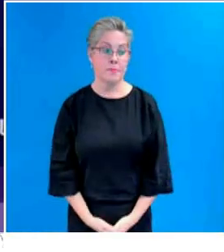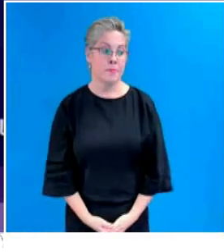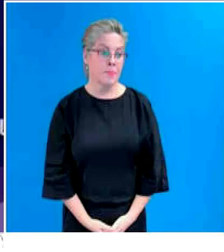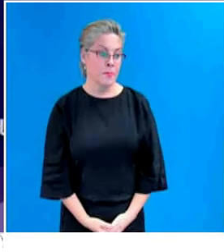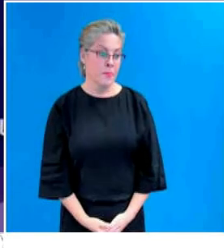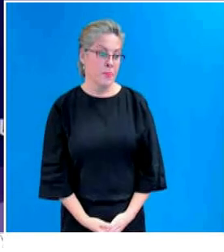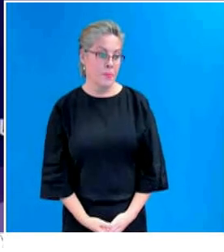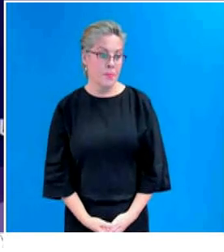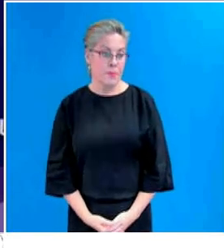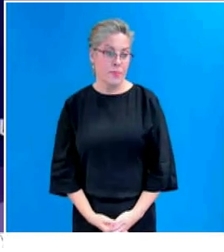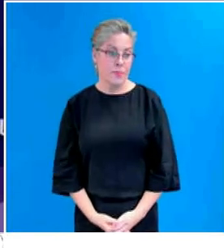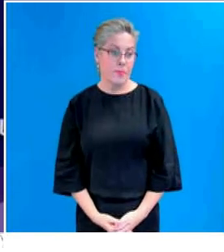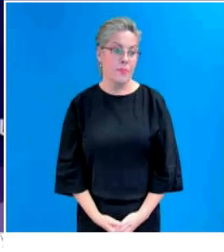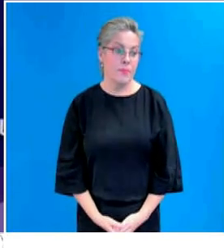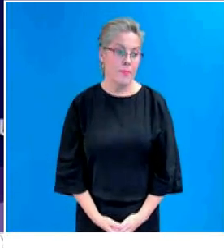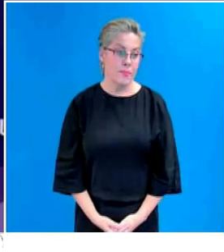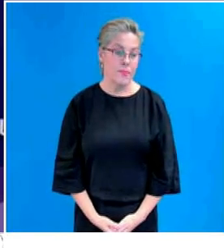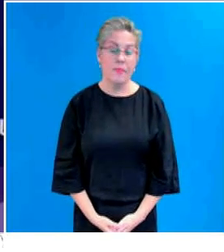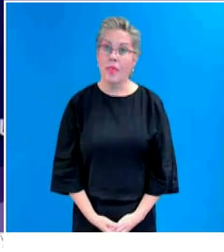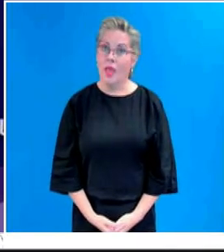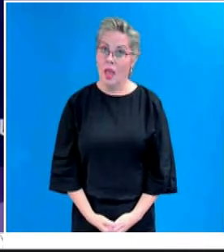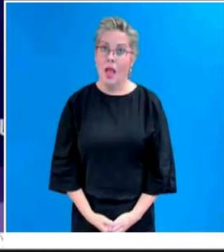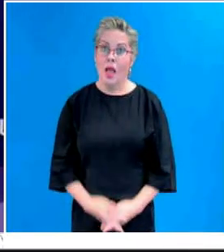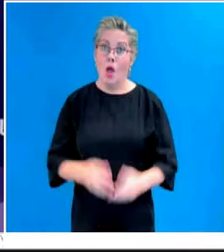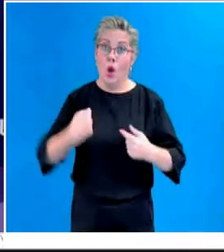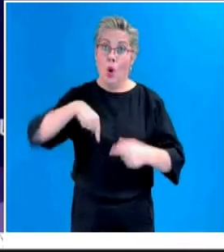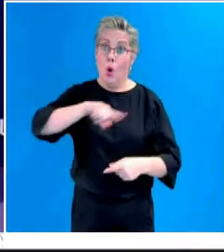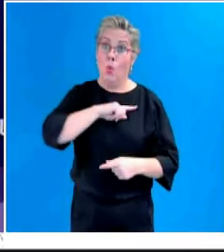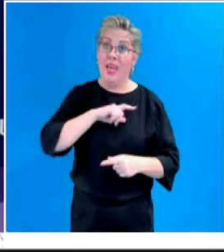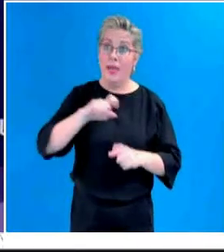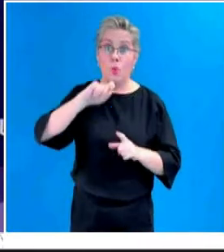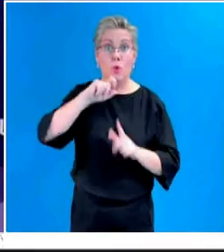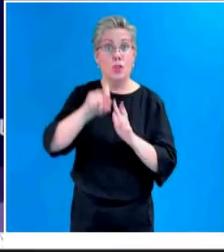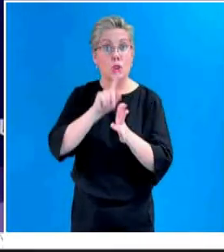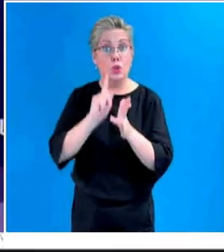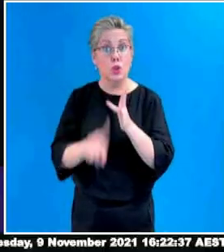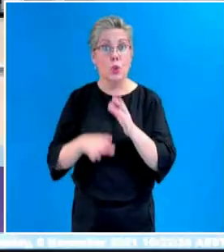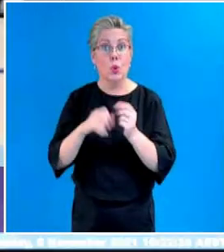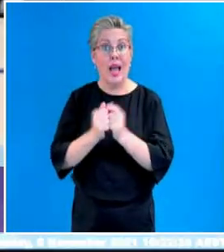We would do a legal analysis of what the committee has said